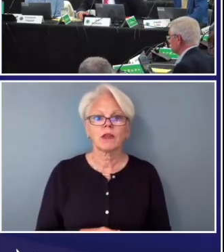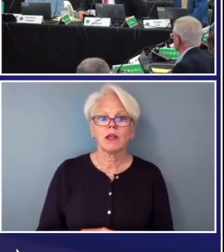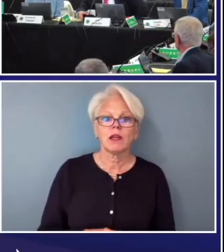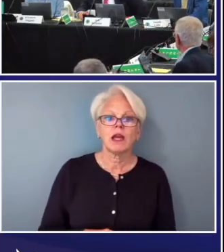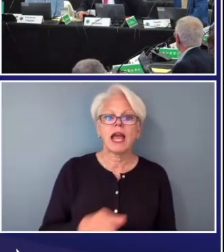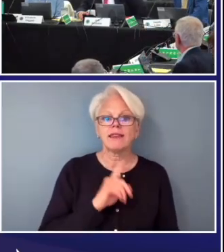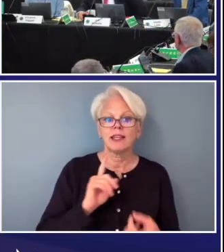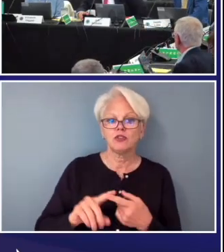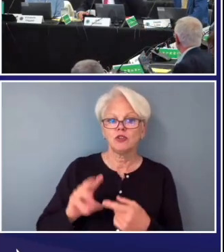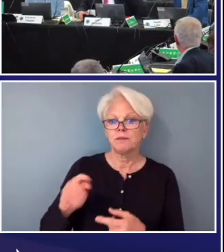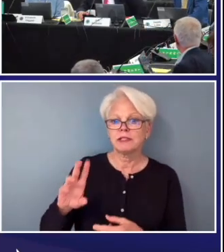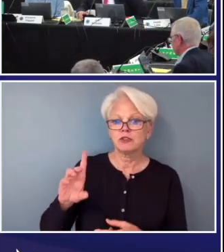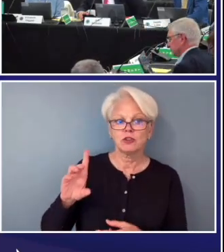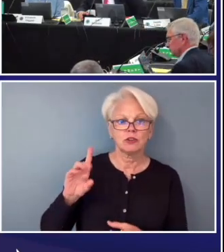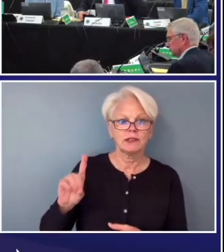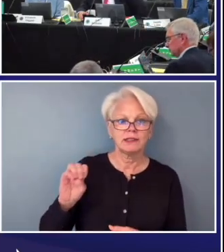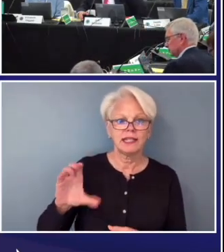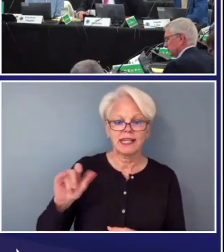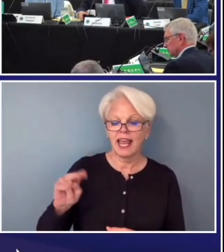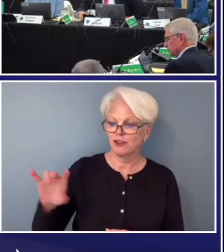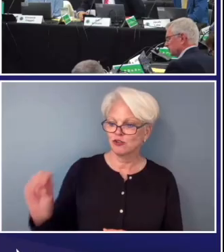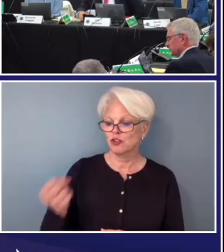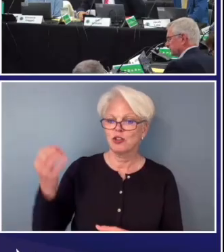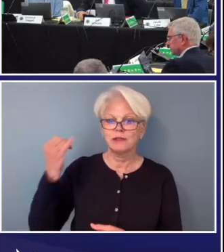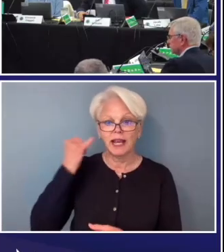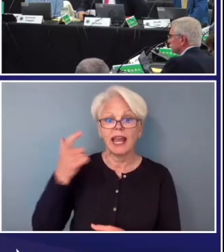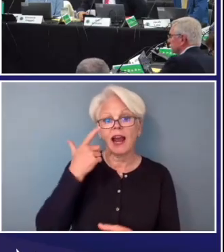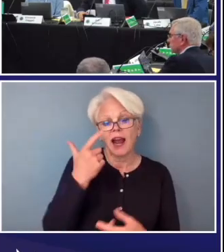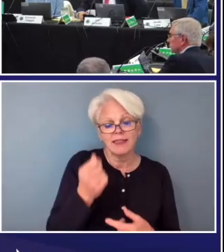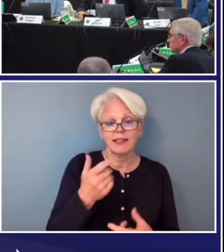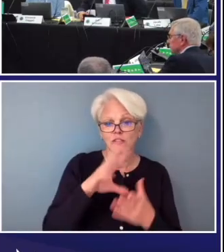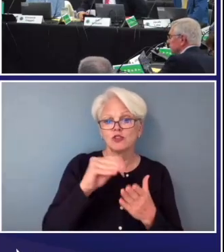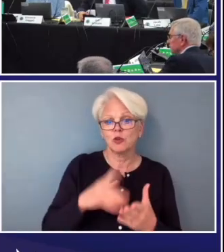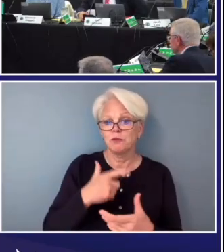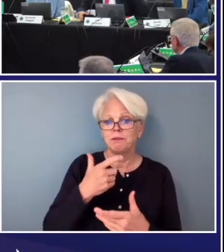I think students would be interested in looking at some language on that too. Thank you. Thank you, Magnus. Michael, you have the floor?